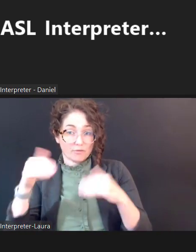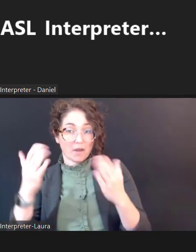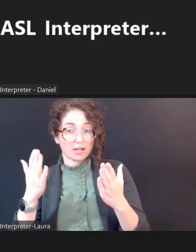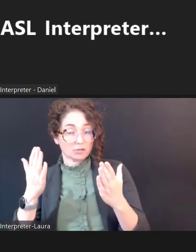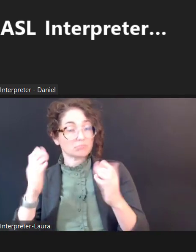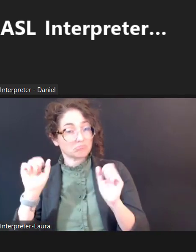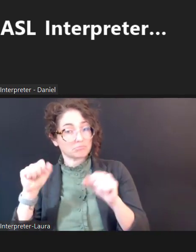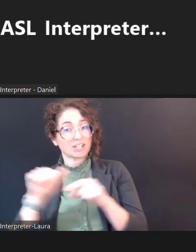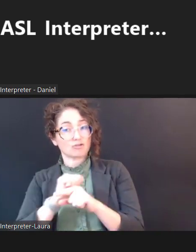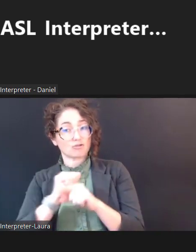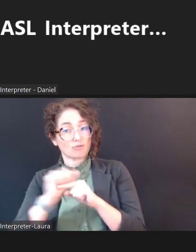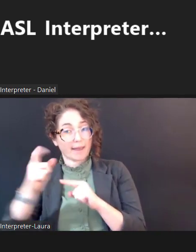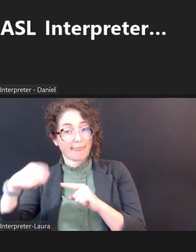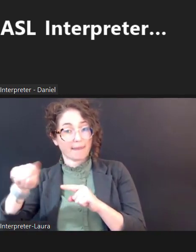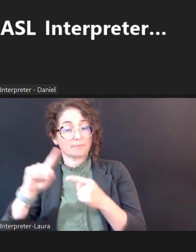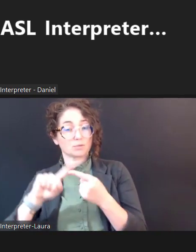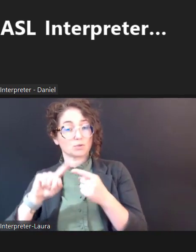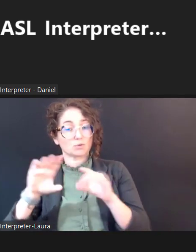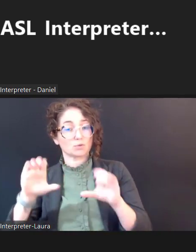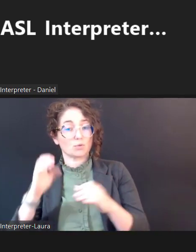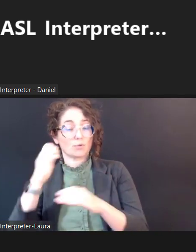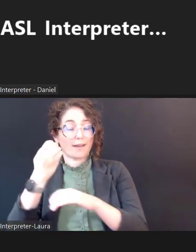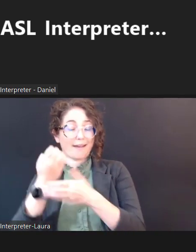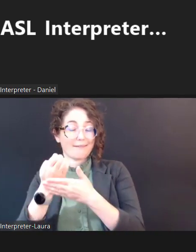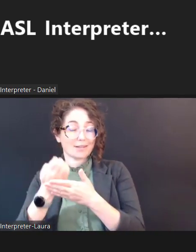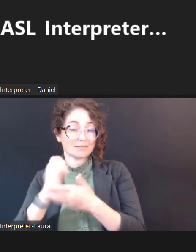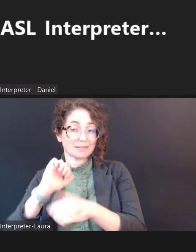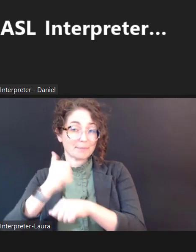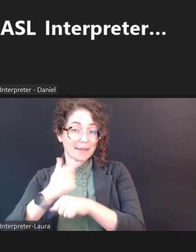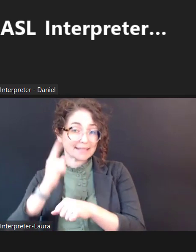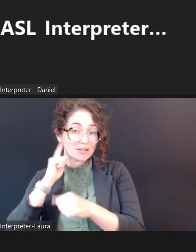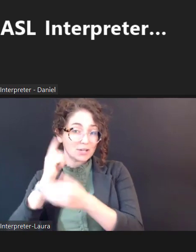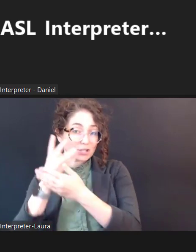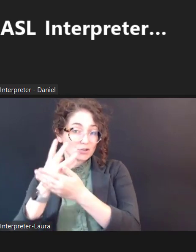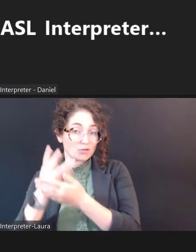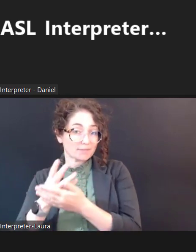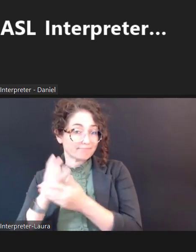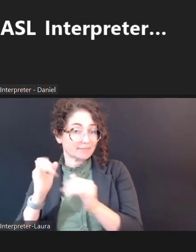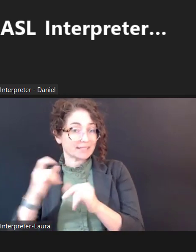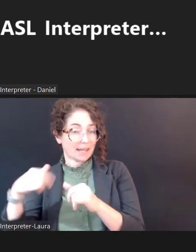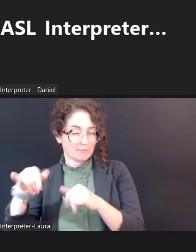hearing screening just like you can see here on your screen in these photos.